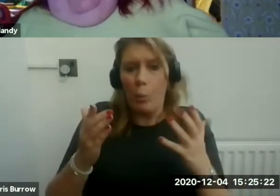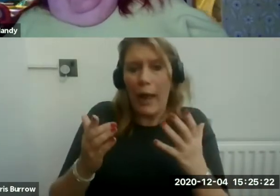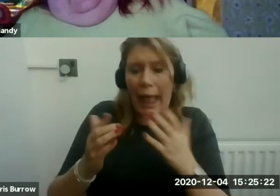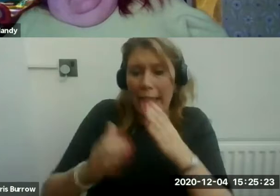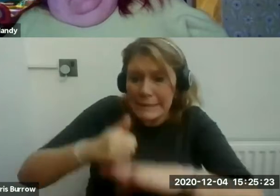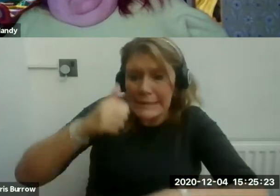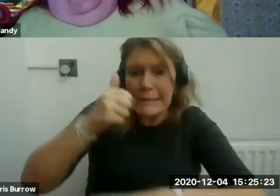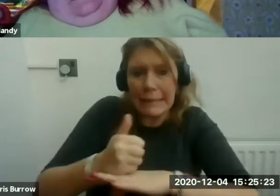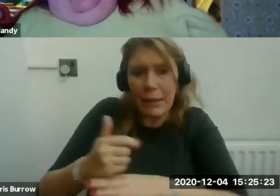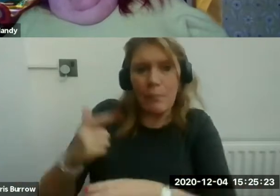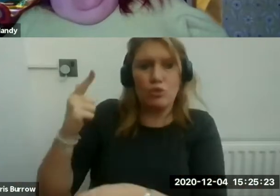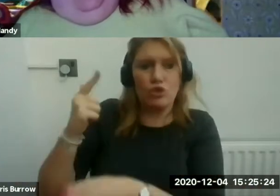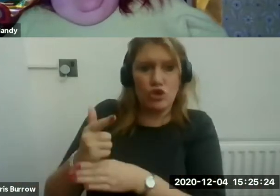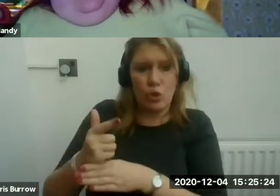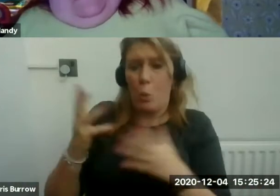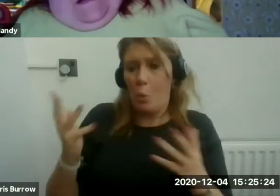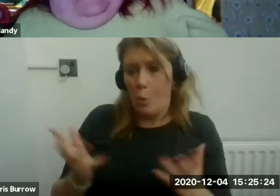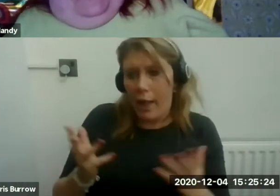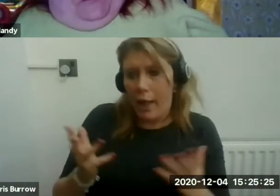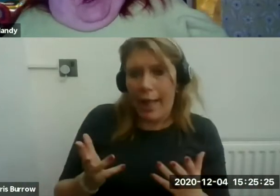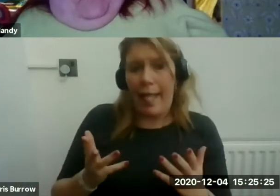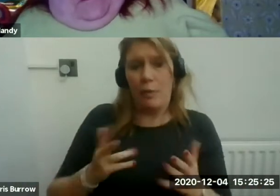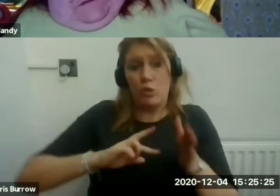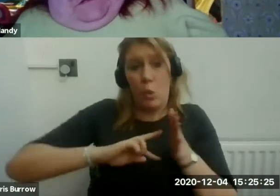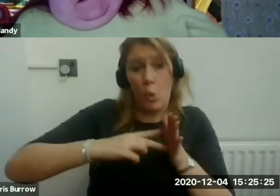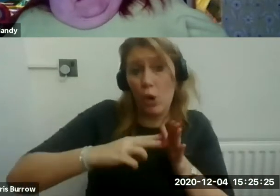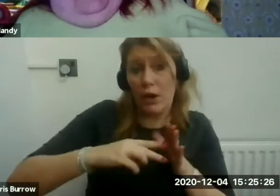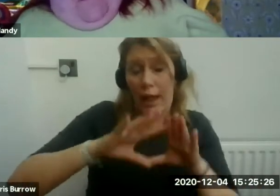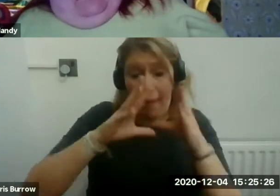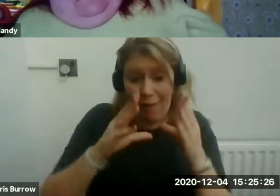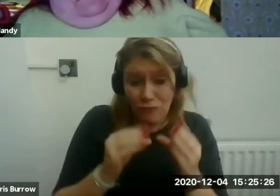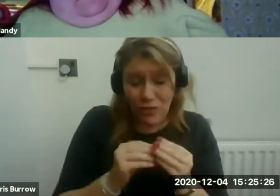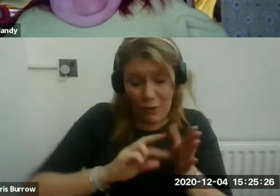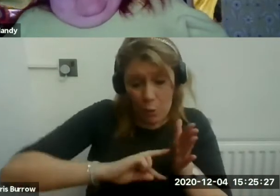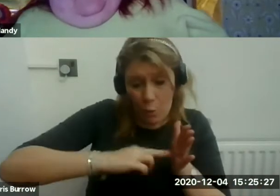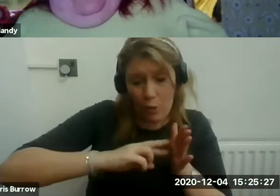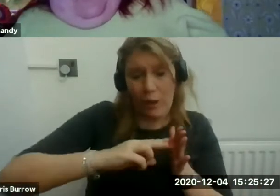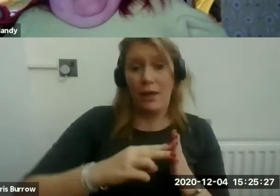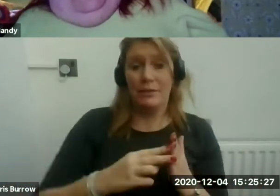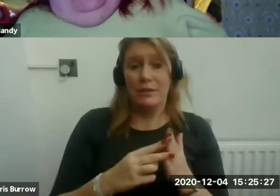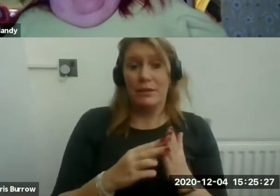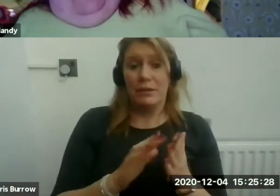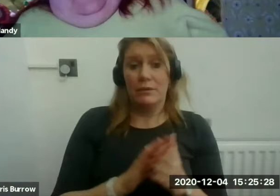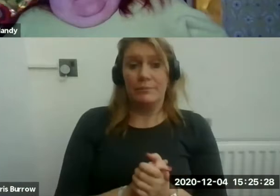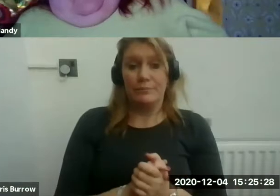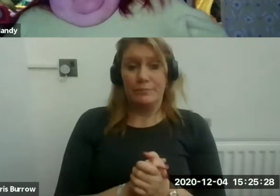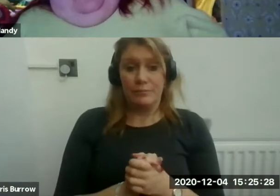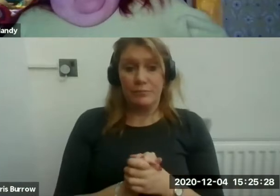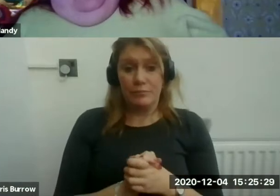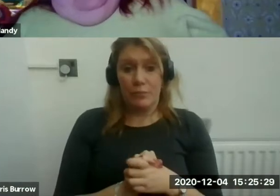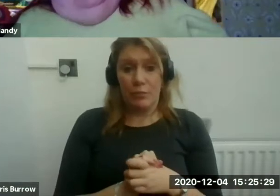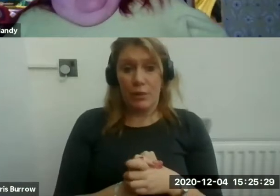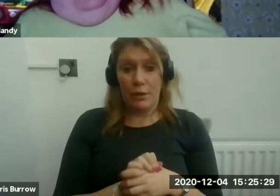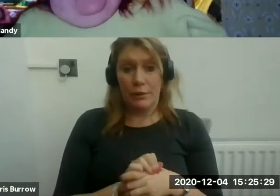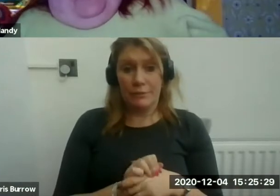organised the scripts in such a way that you said from one camera angle and then